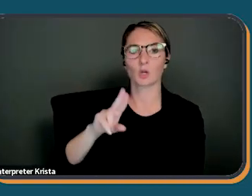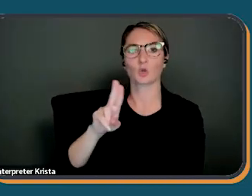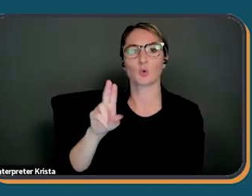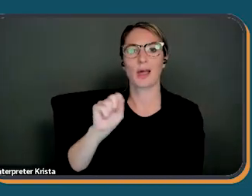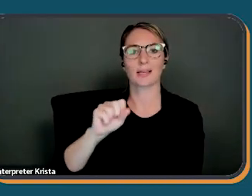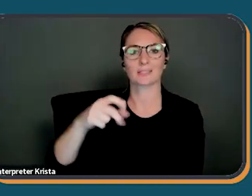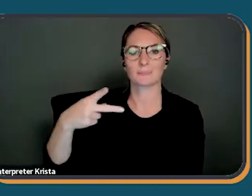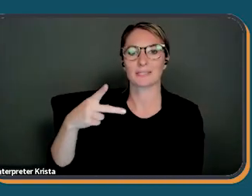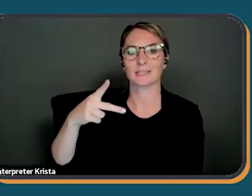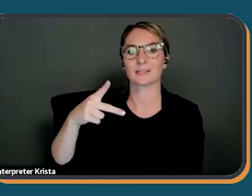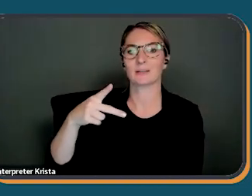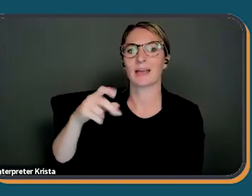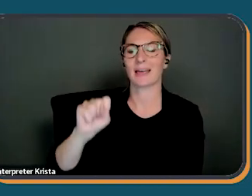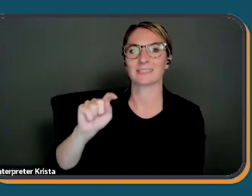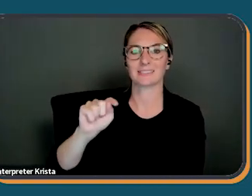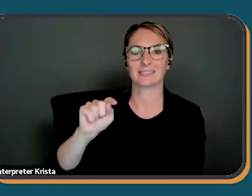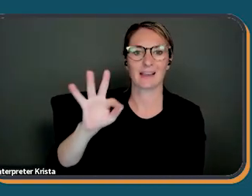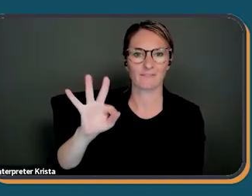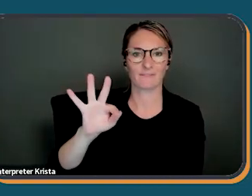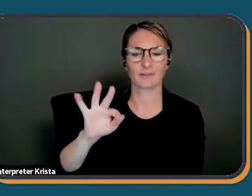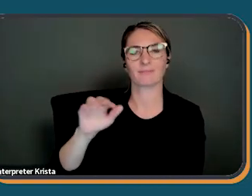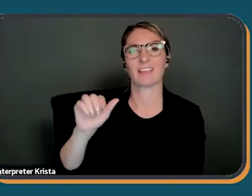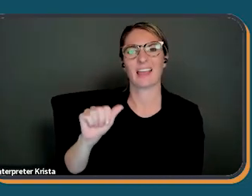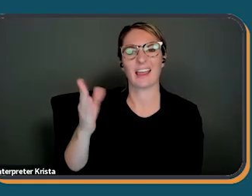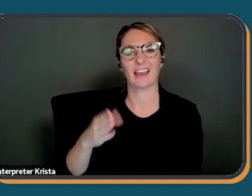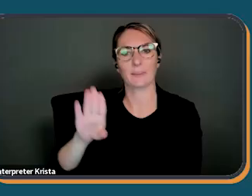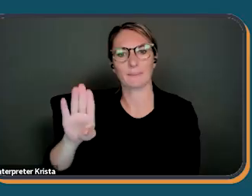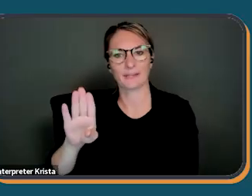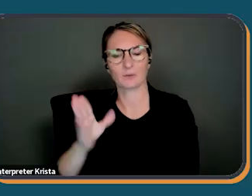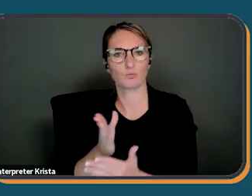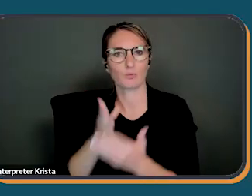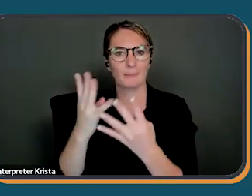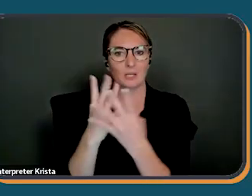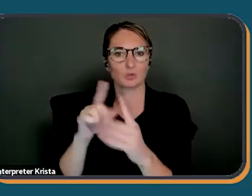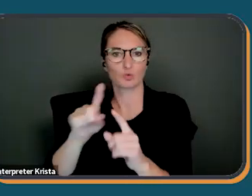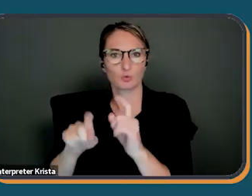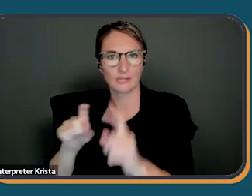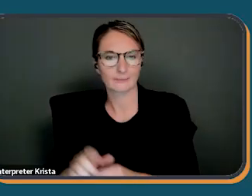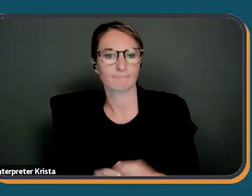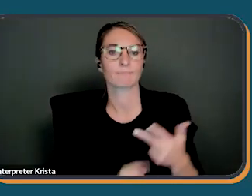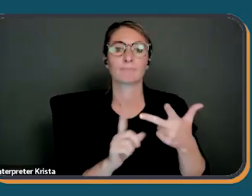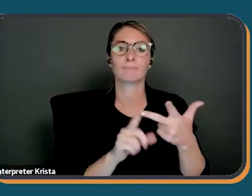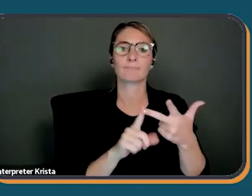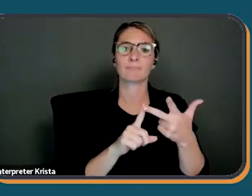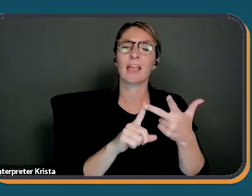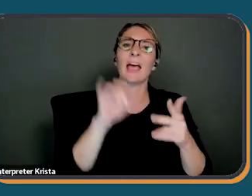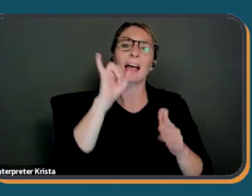And to identify at least two changes that your organization can make to improve screening accessibility